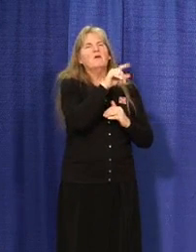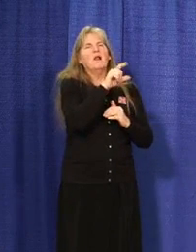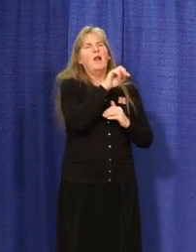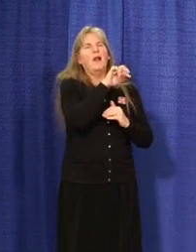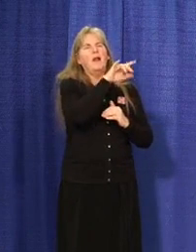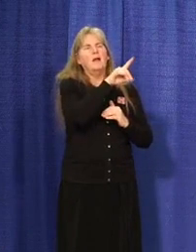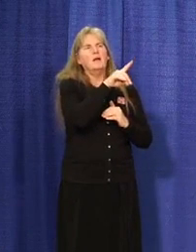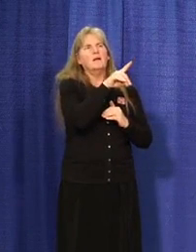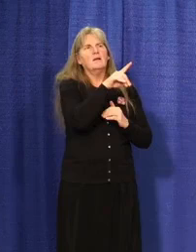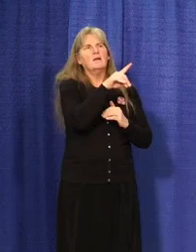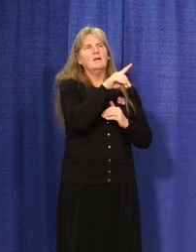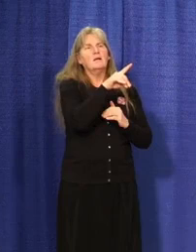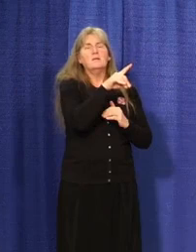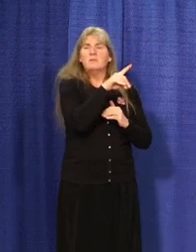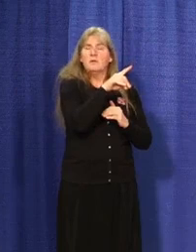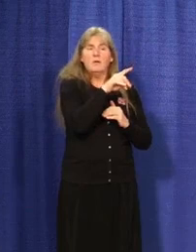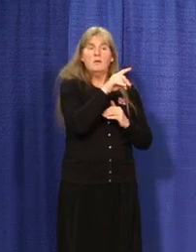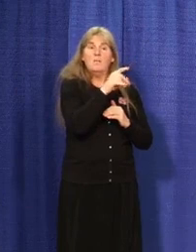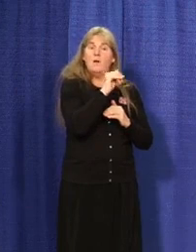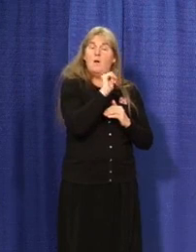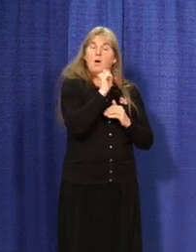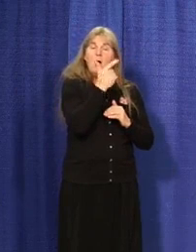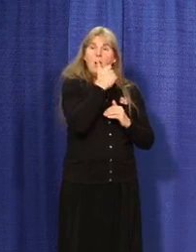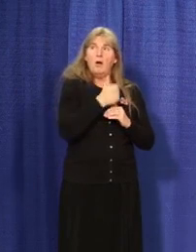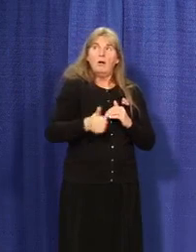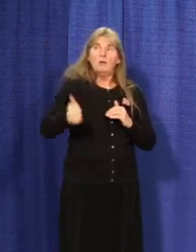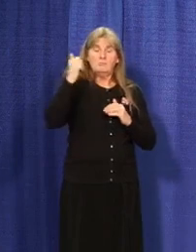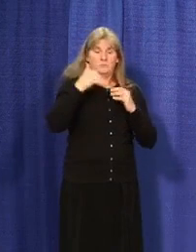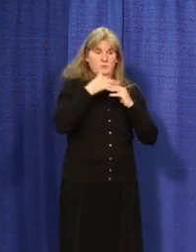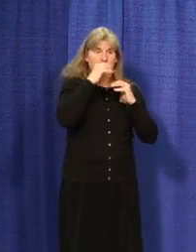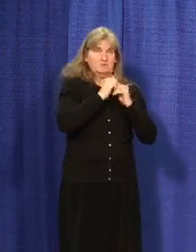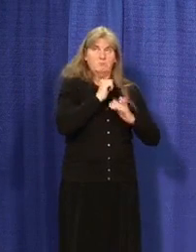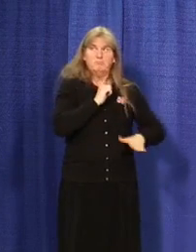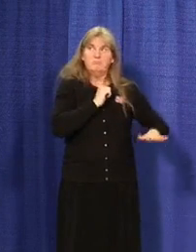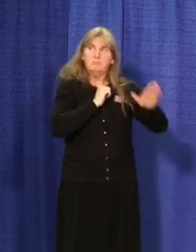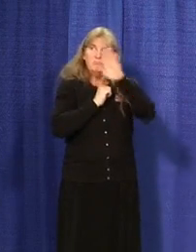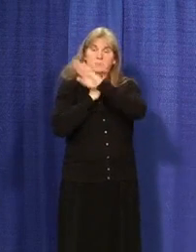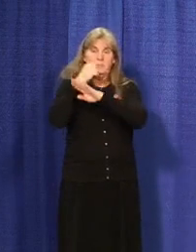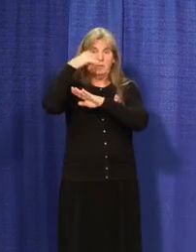So as with all the chiefs, I maintained a close relationship. I have spoken with several other